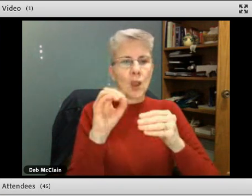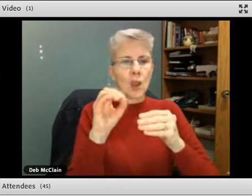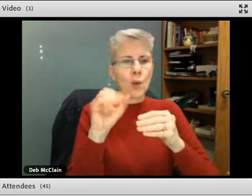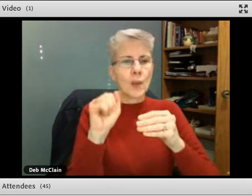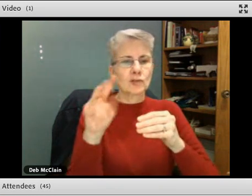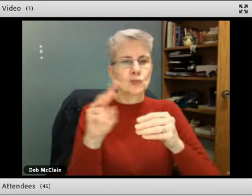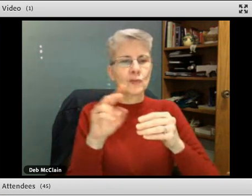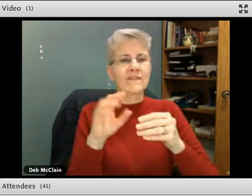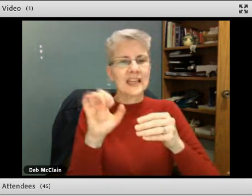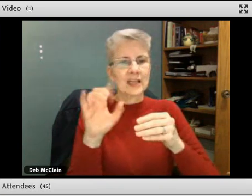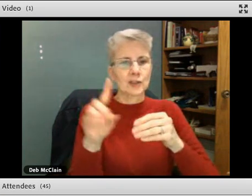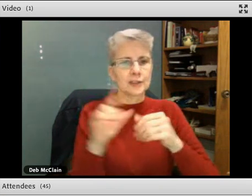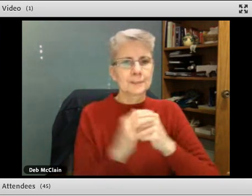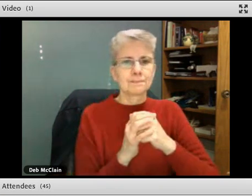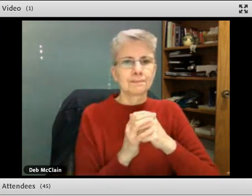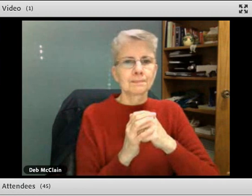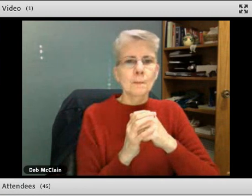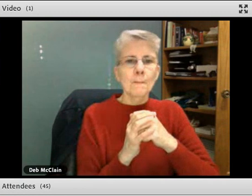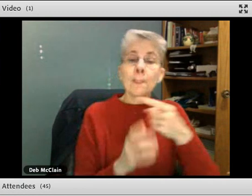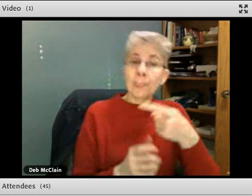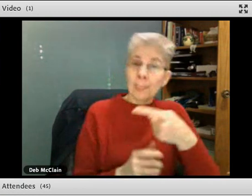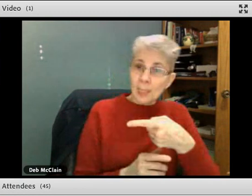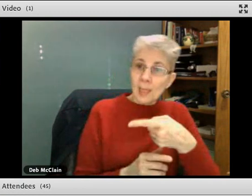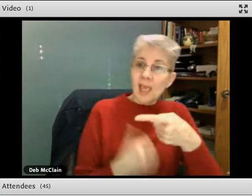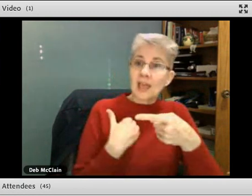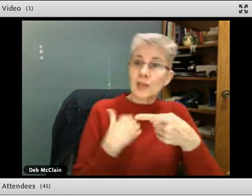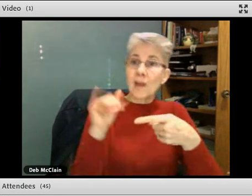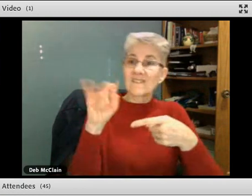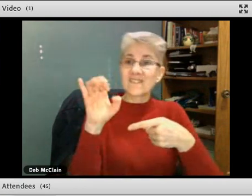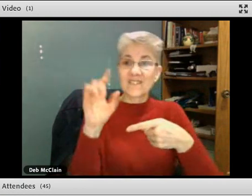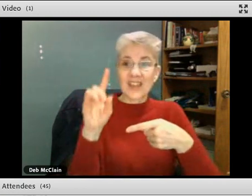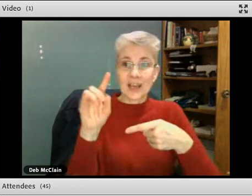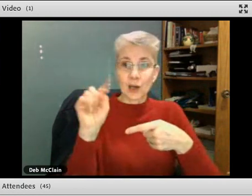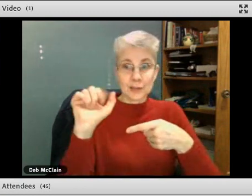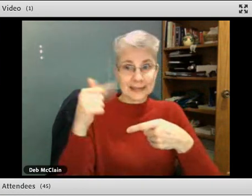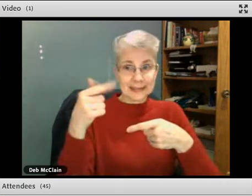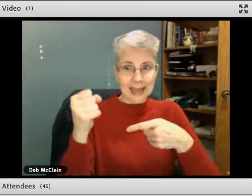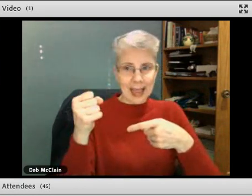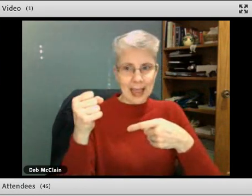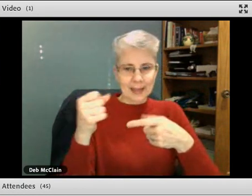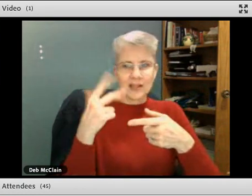And then you have field tags. These are the three-digit codes at the beginning of each field.